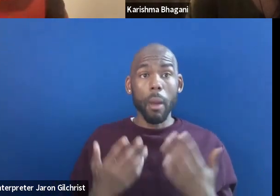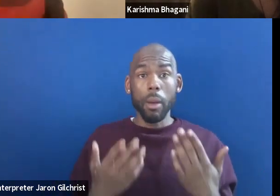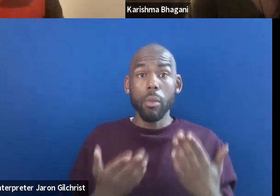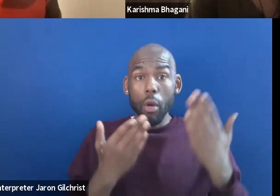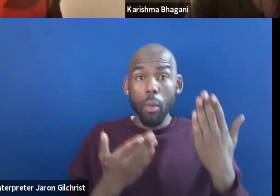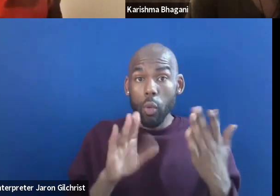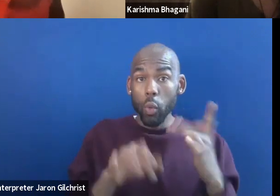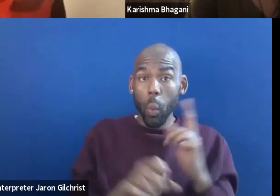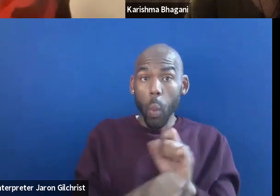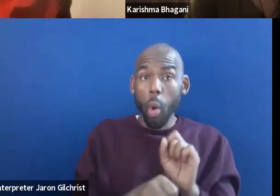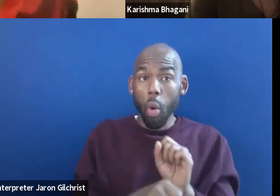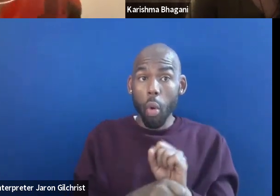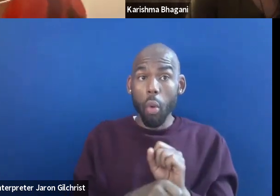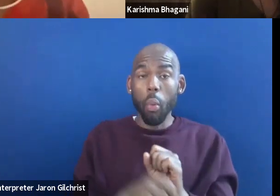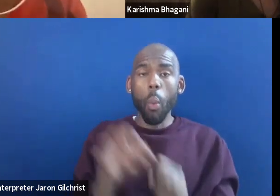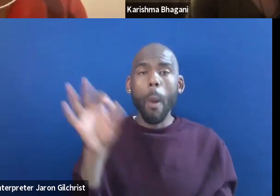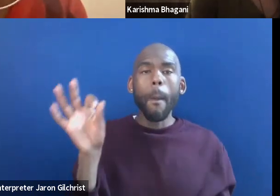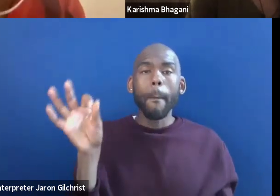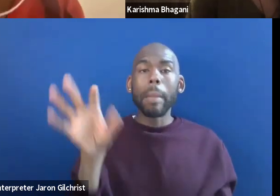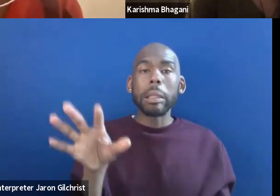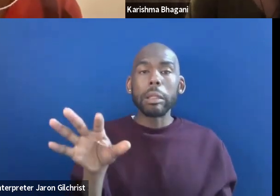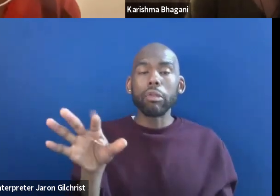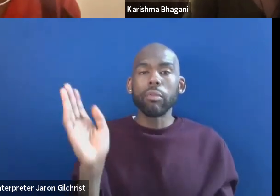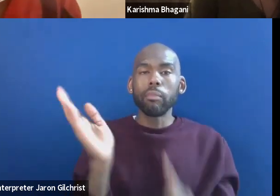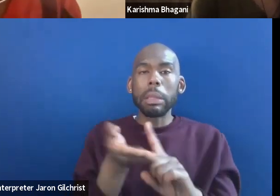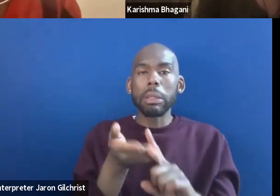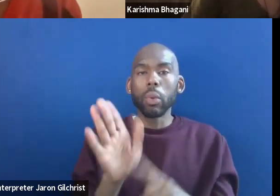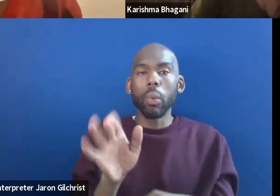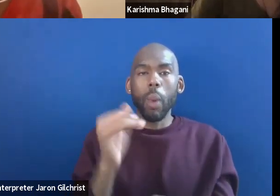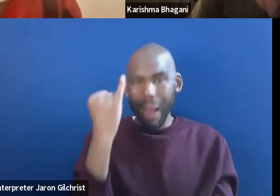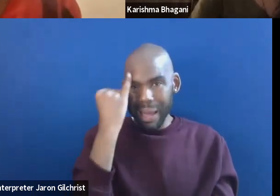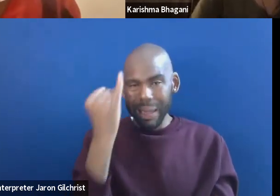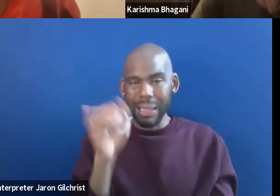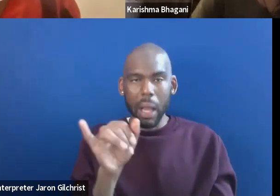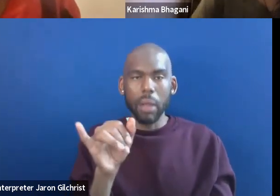and pitch your ideas as a theater director. So I think a lot of theater directors